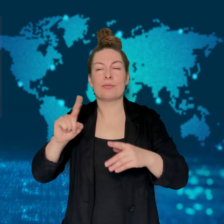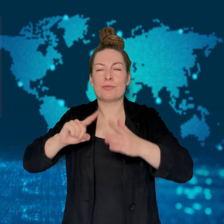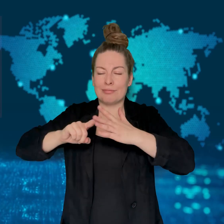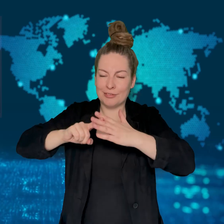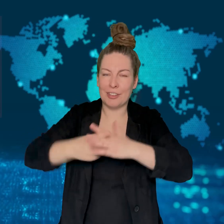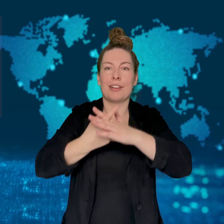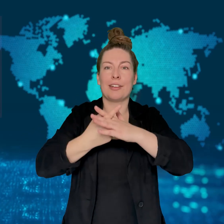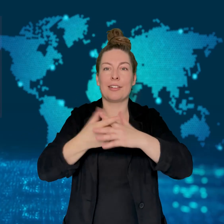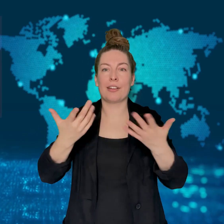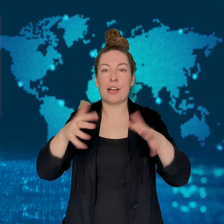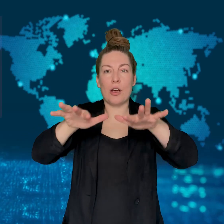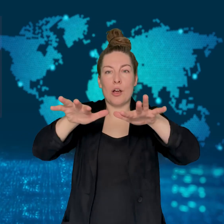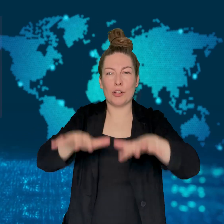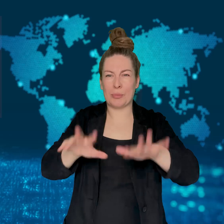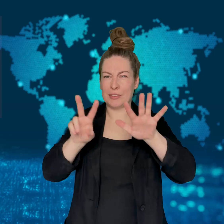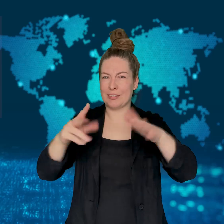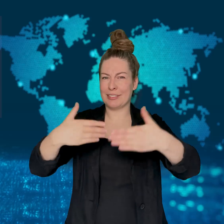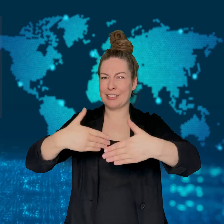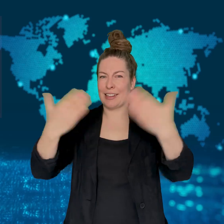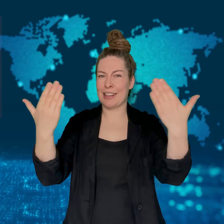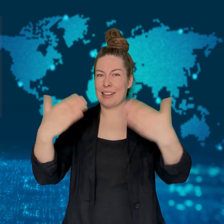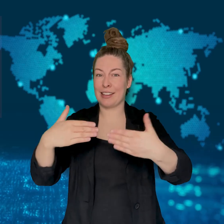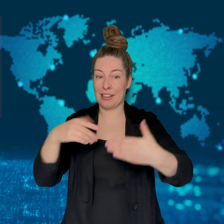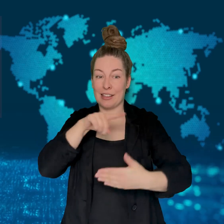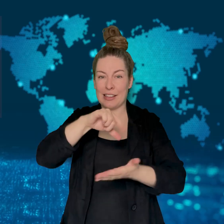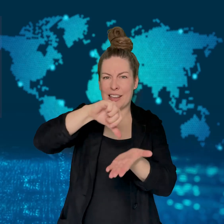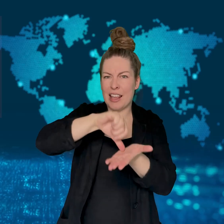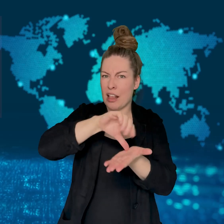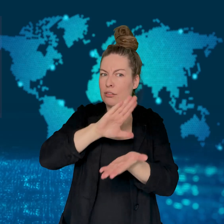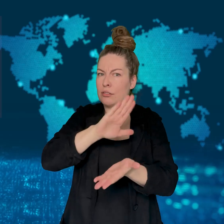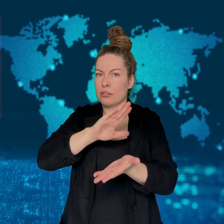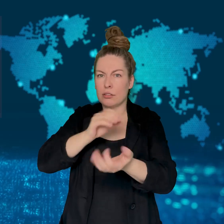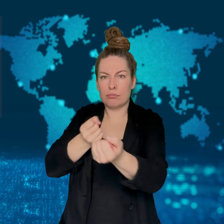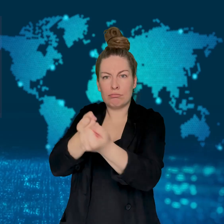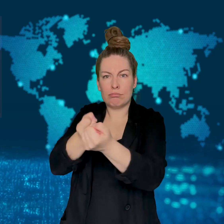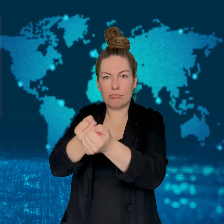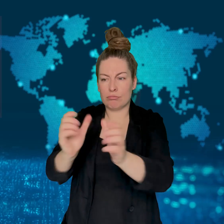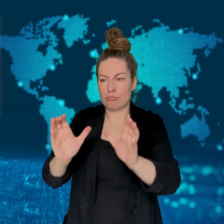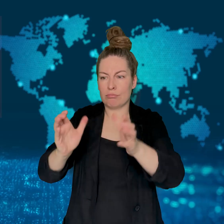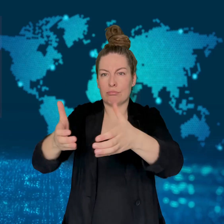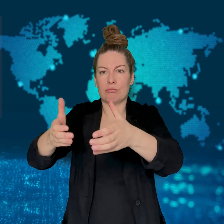been continued fighting between the two, via both direct